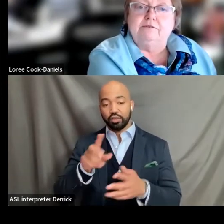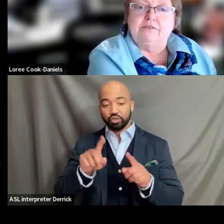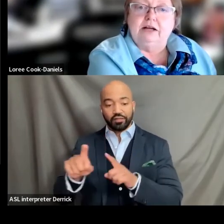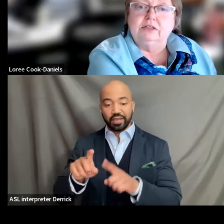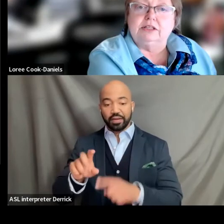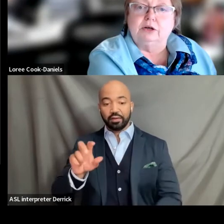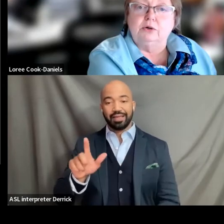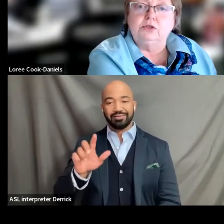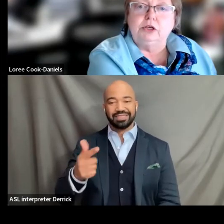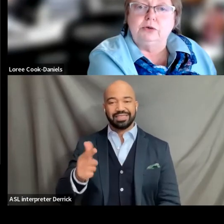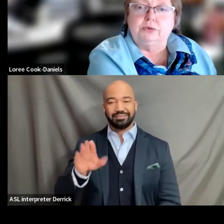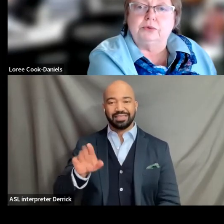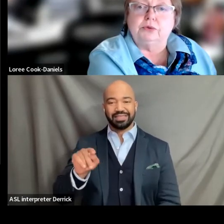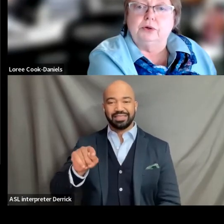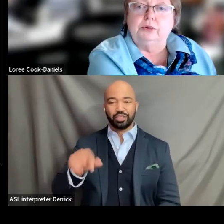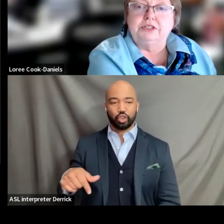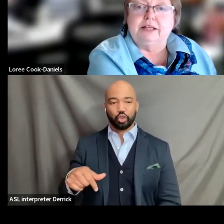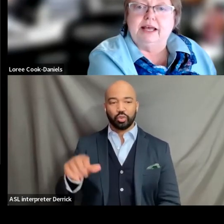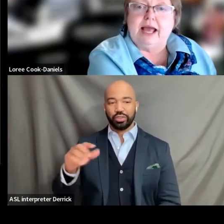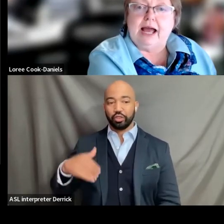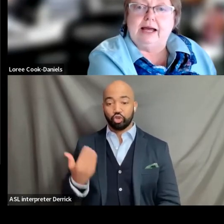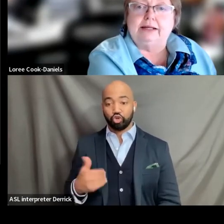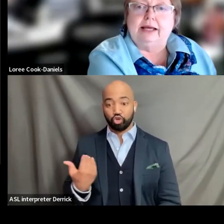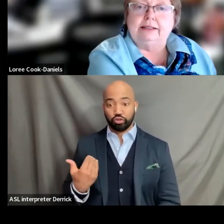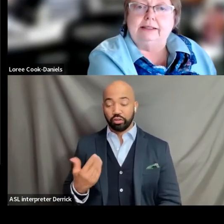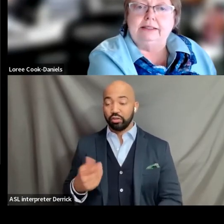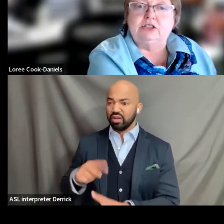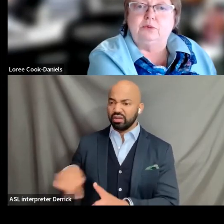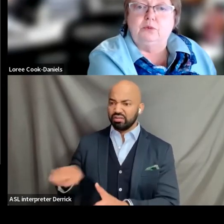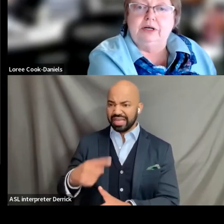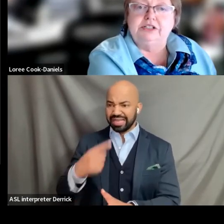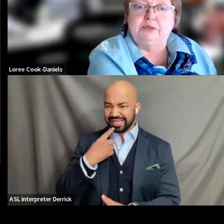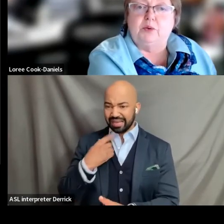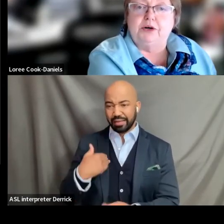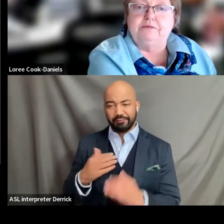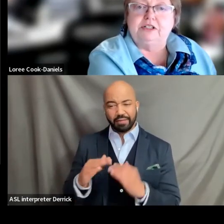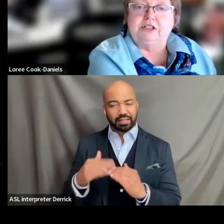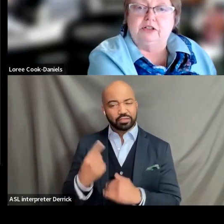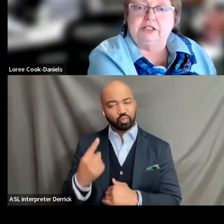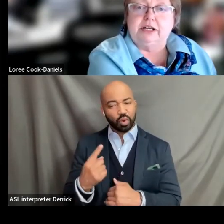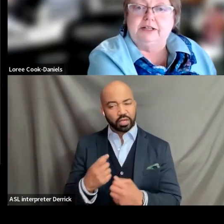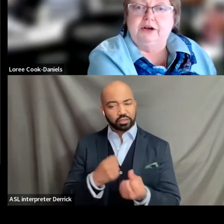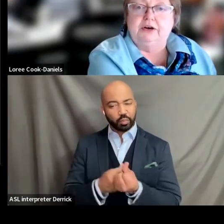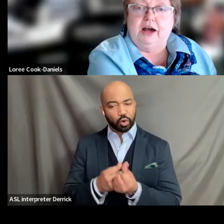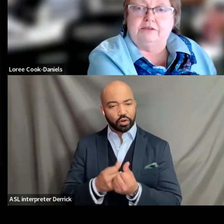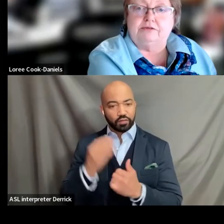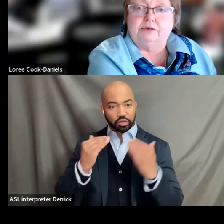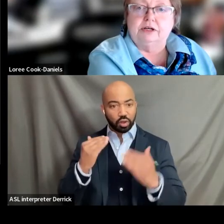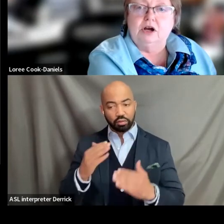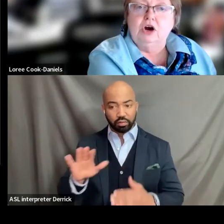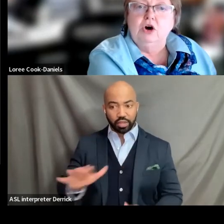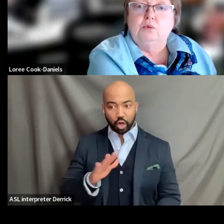and found that those youth who said they had at least one supportive adult in their life